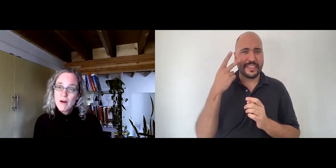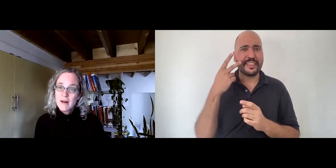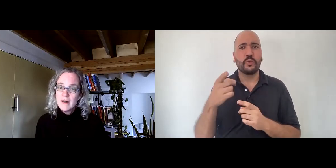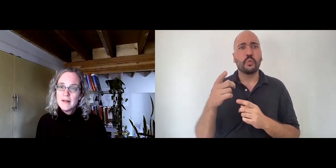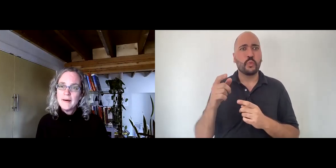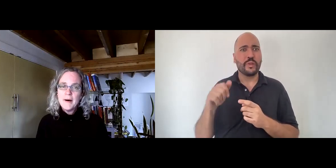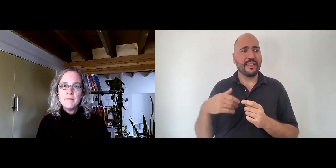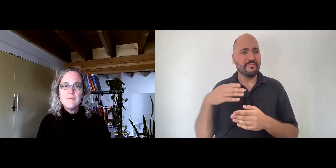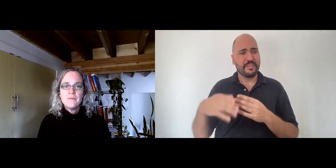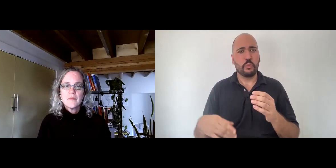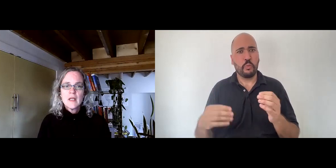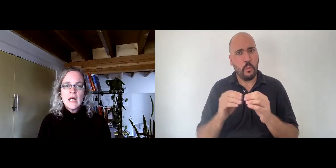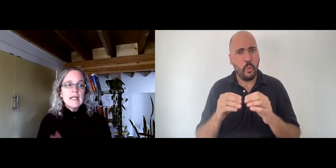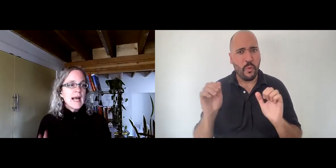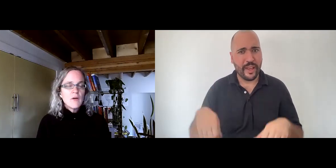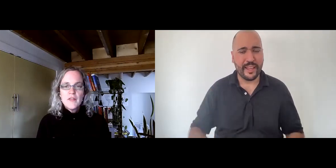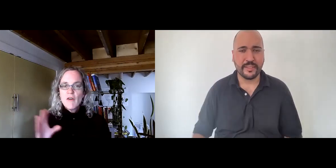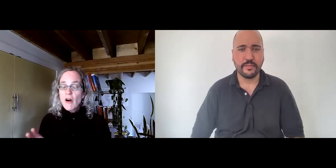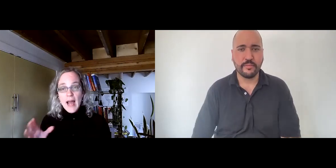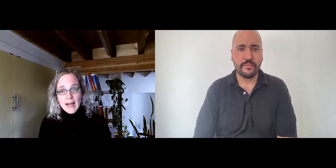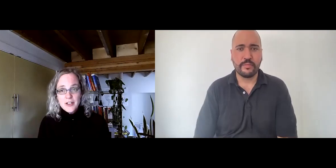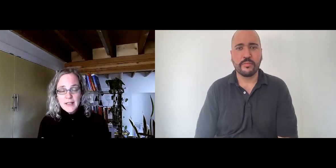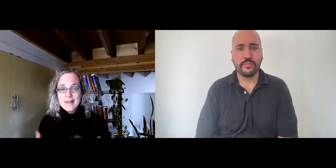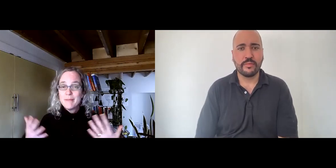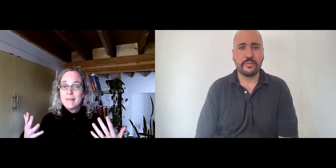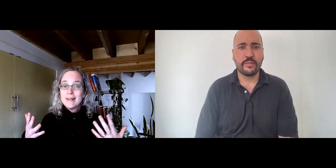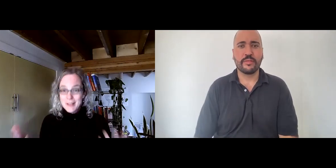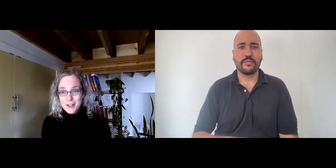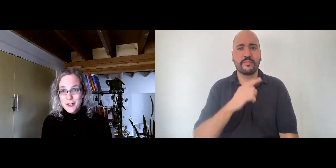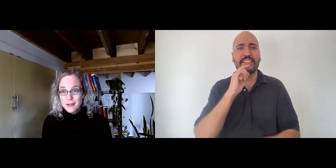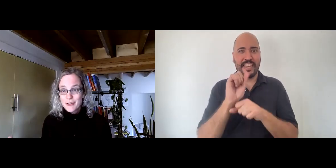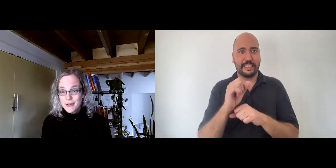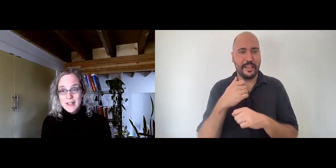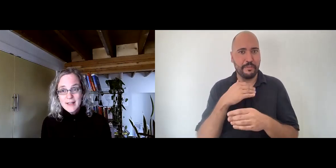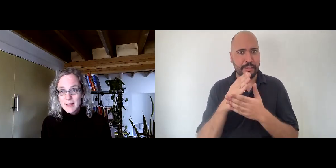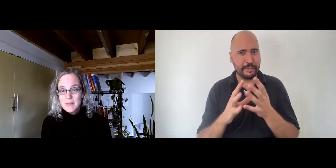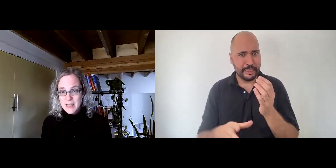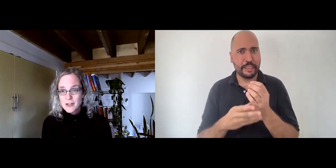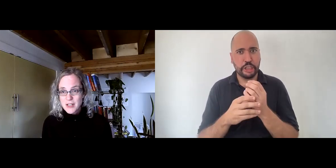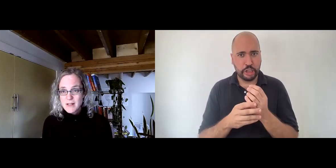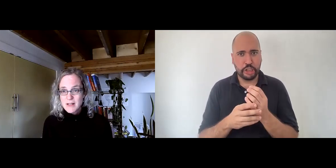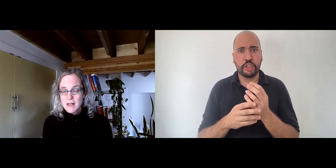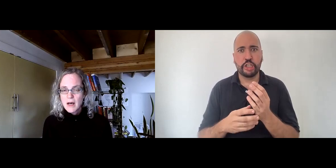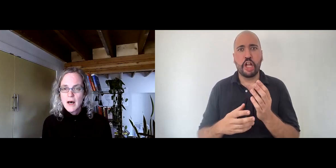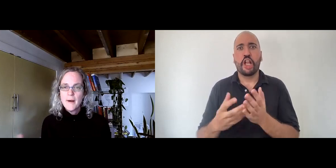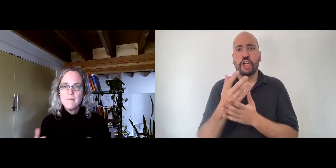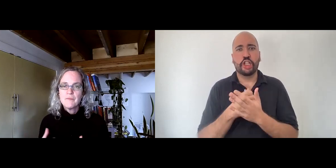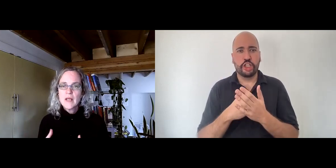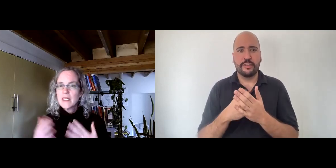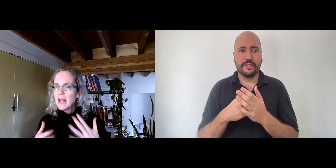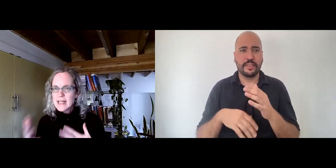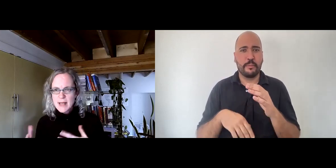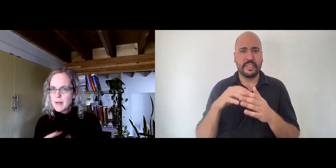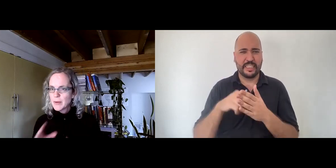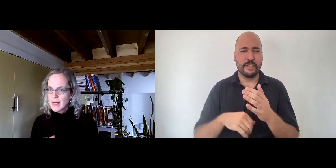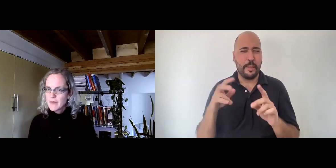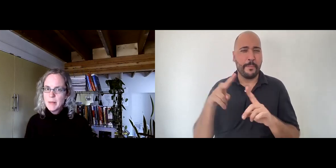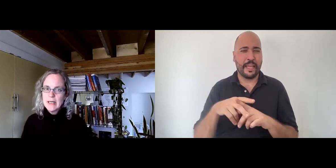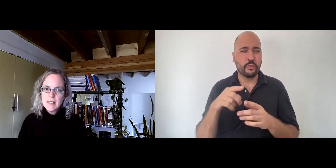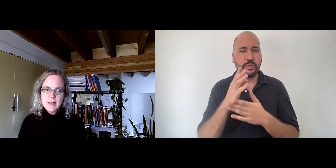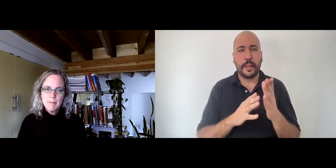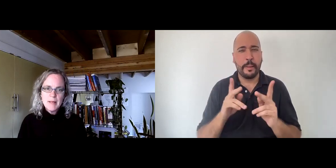Now there are actually some additional earned income deductions that apply to some people, not everybody, but some people.